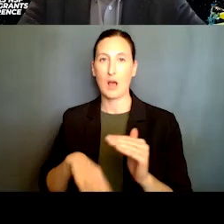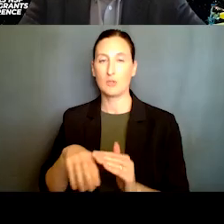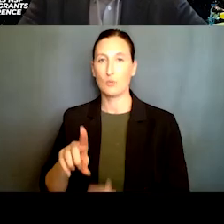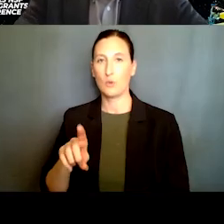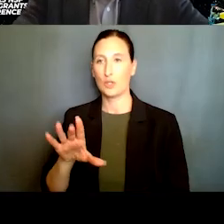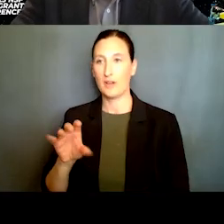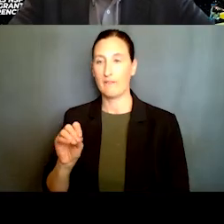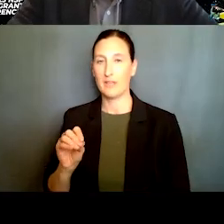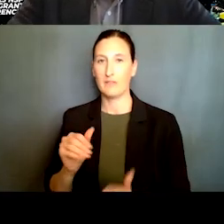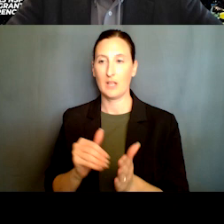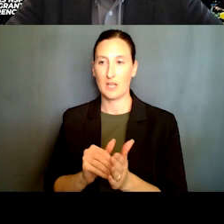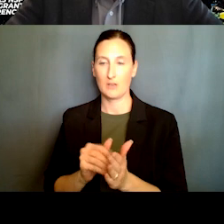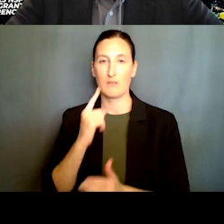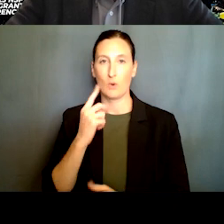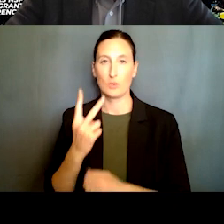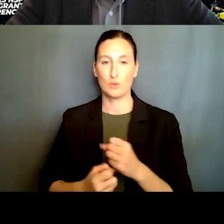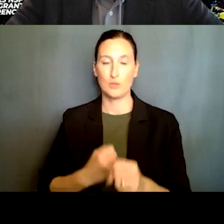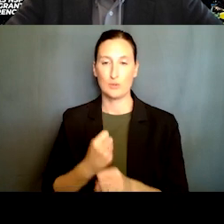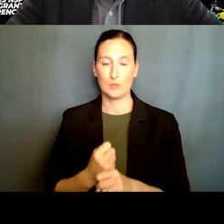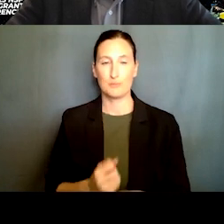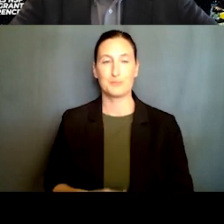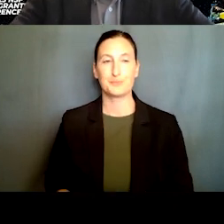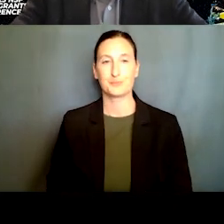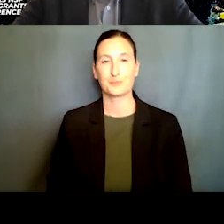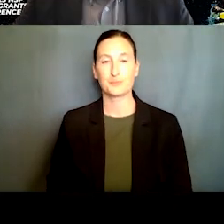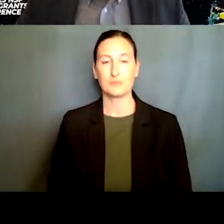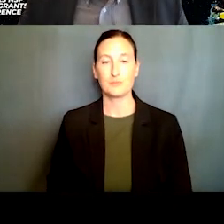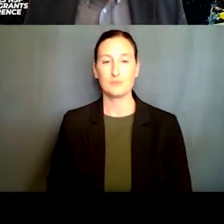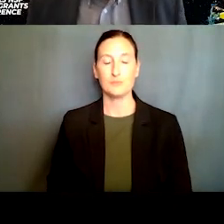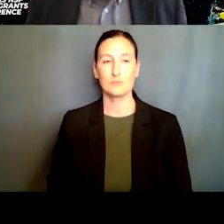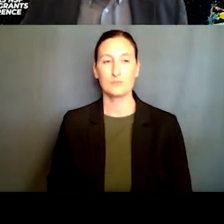Those are three MPS wide initiatives.